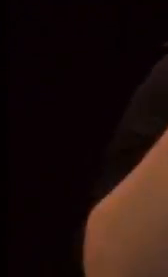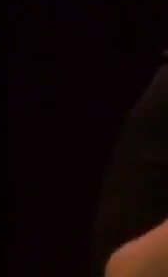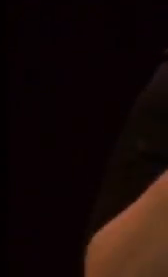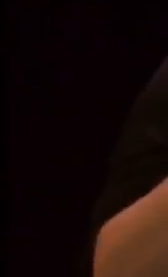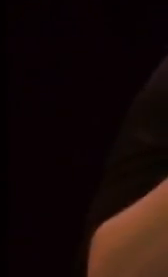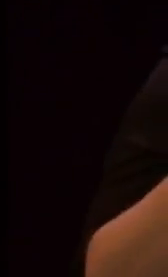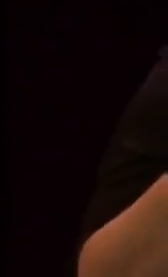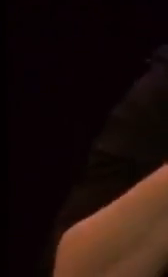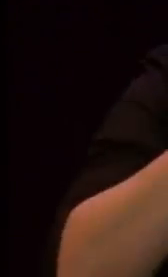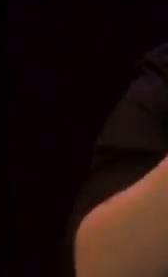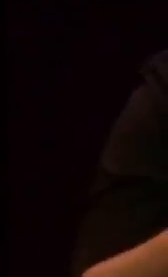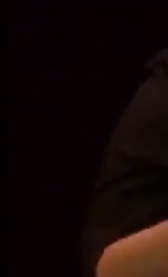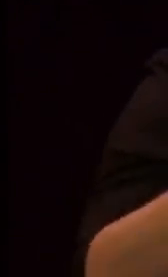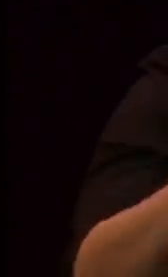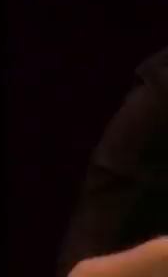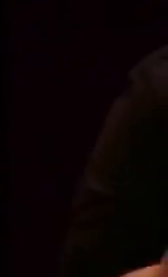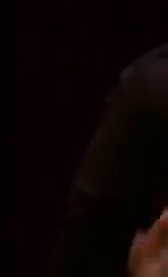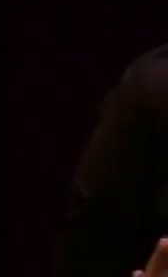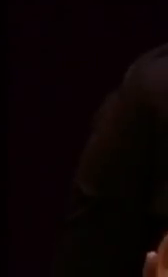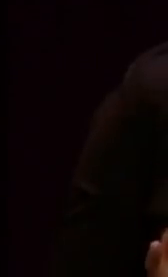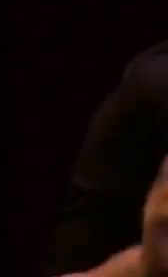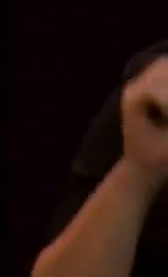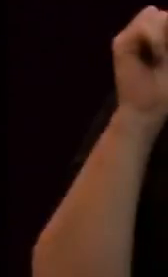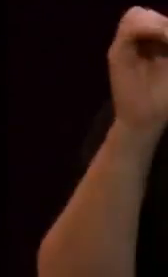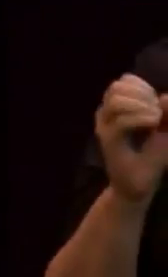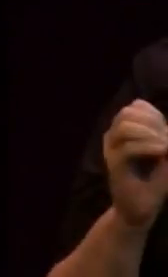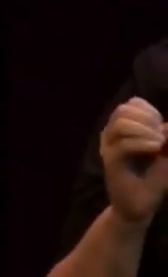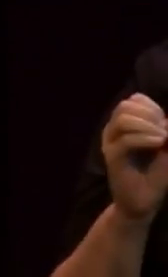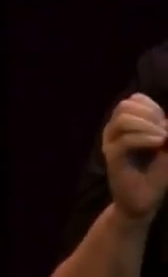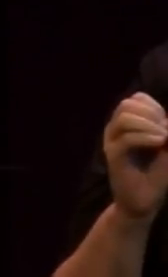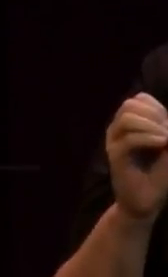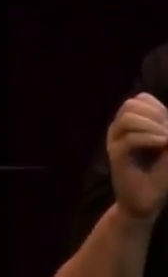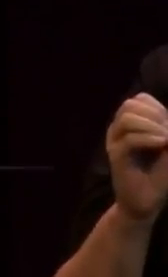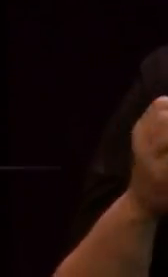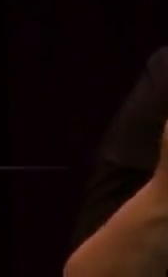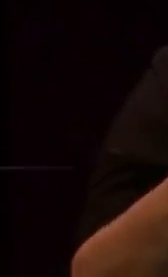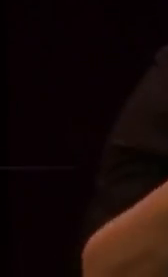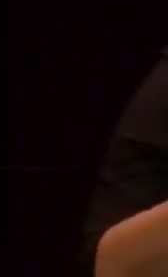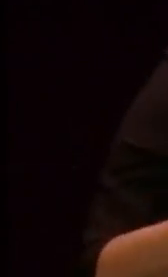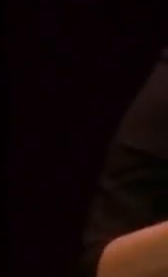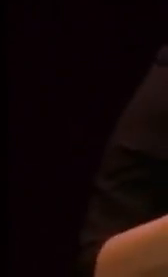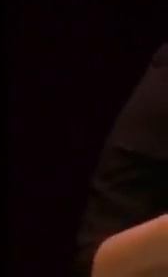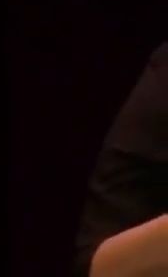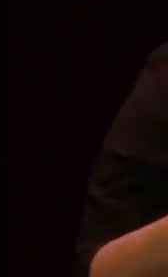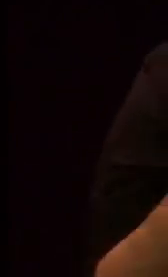WE REALLY DESERVE IT. DESERVING SOMETHING IS NOT